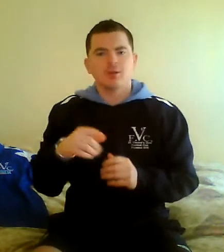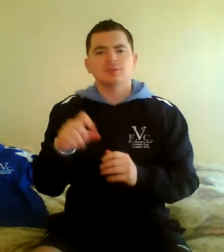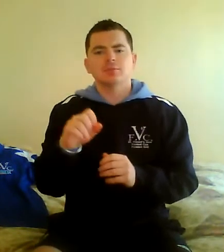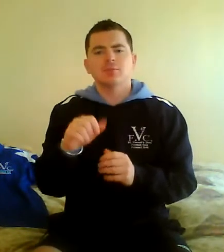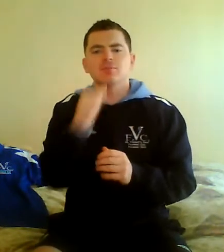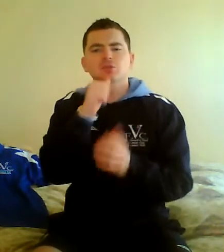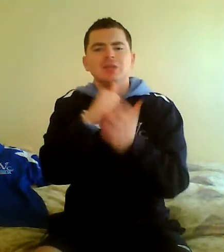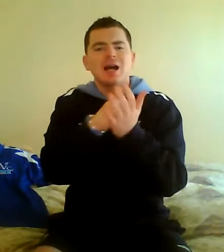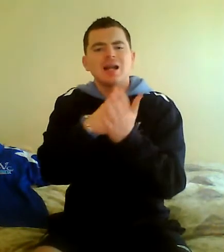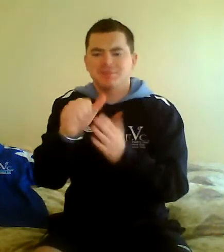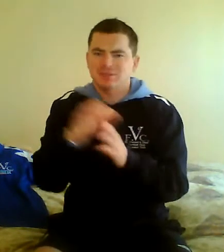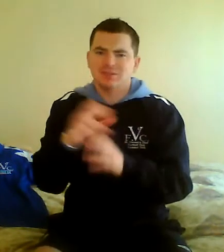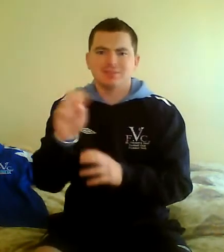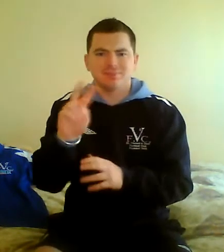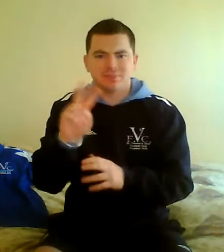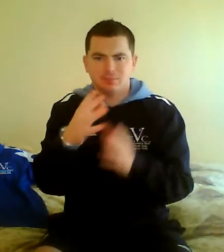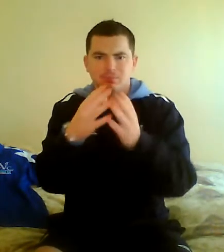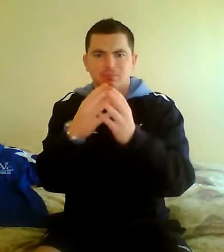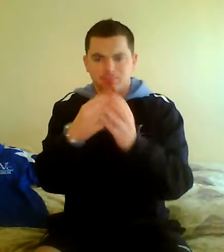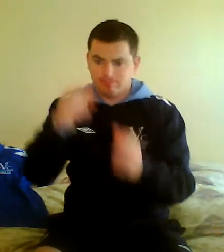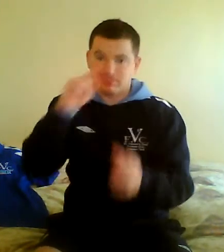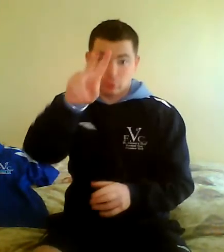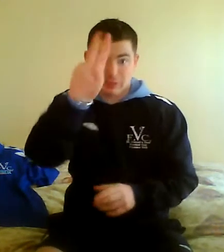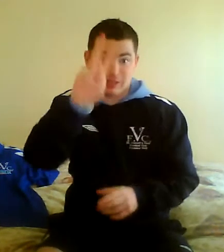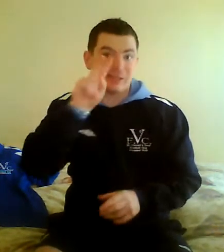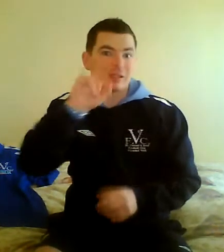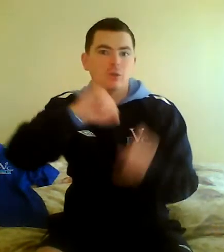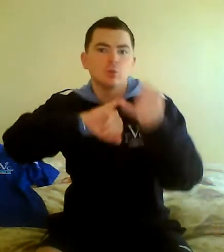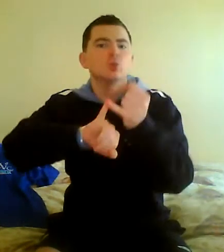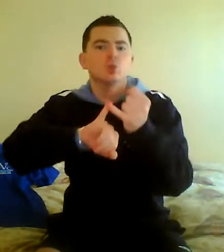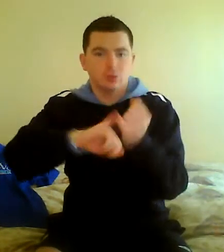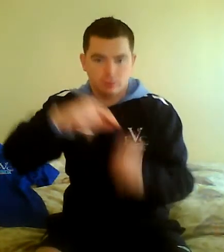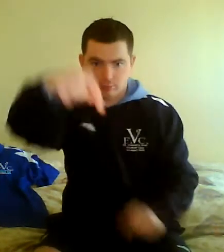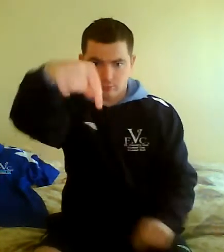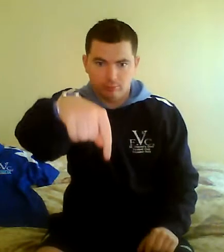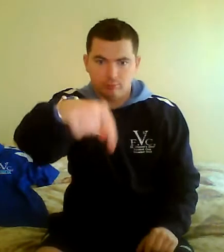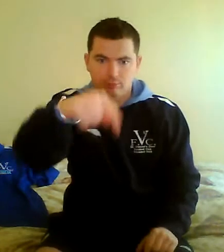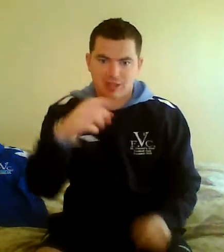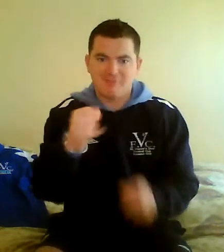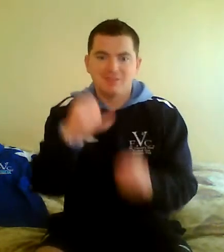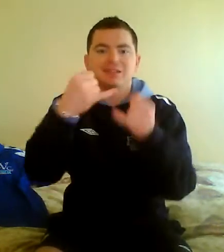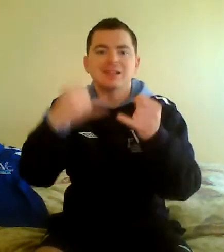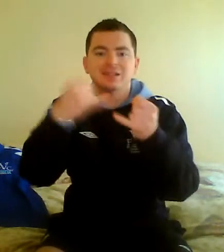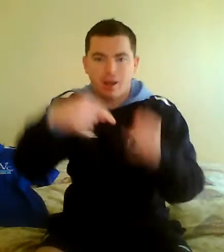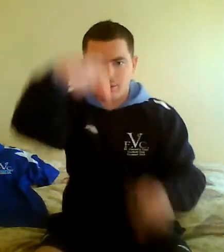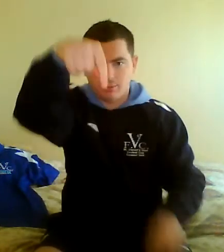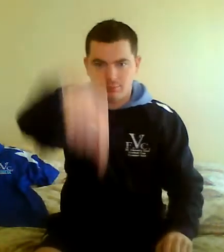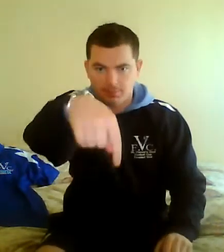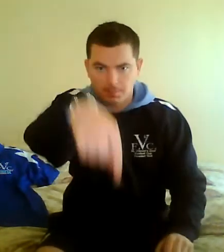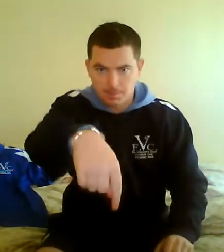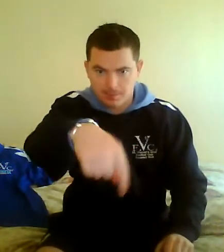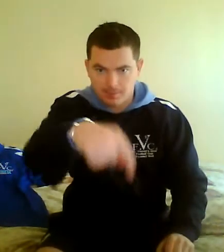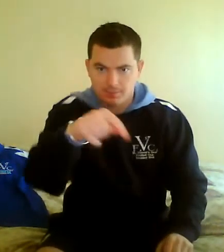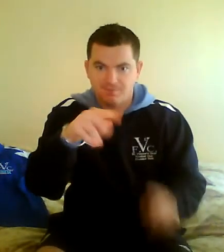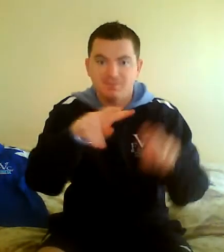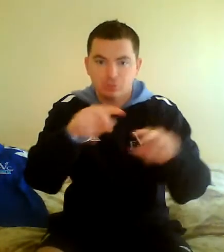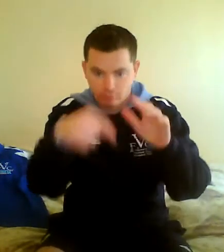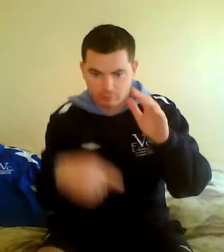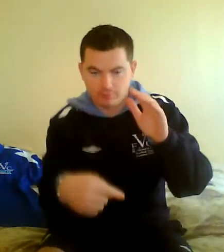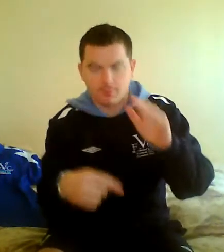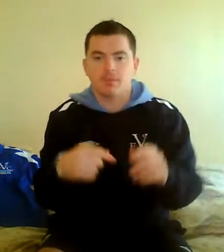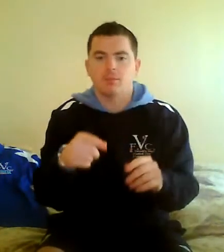You can see details of who was in the 1st XI in the description below the video